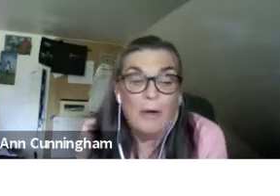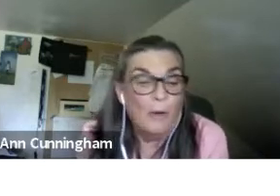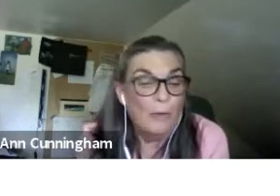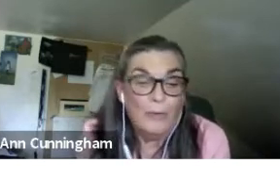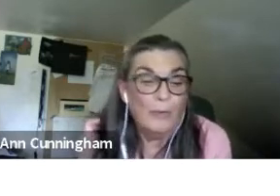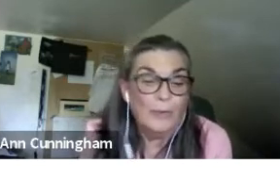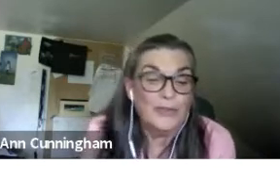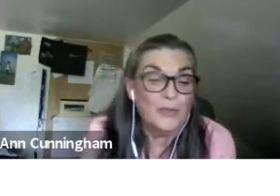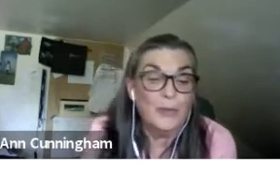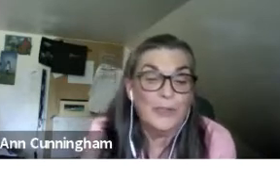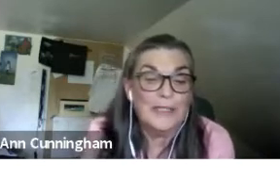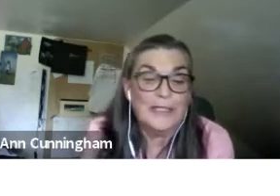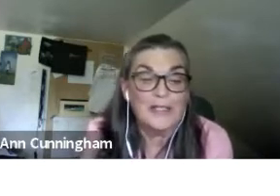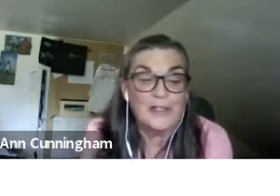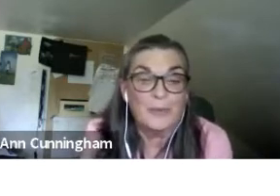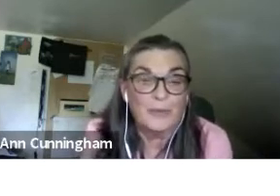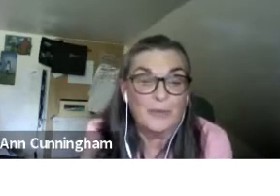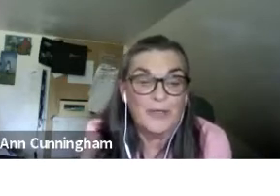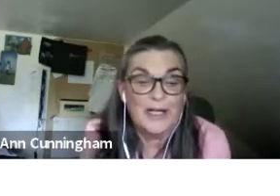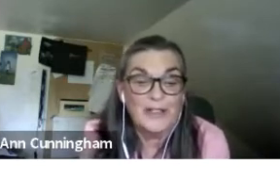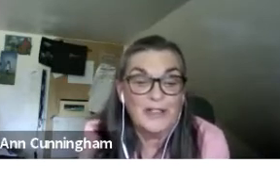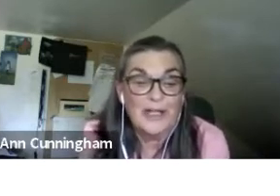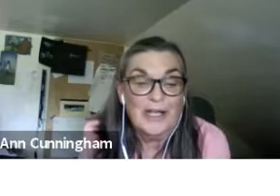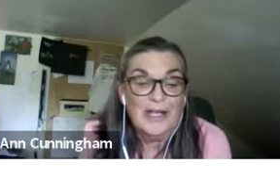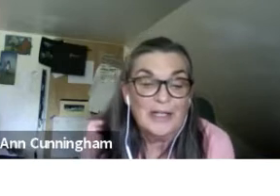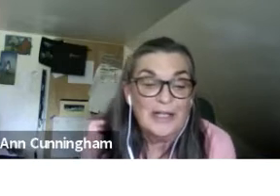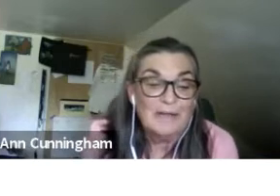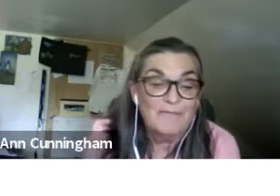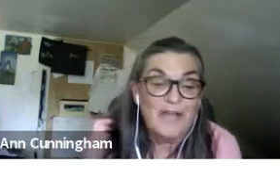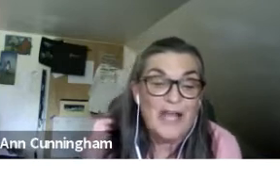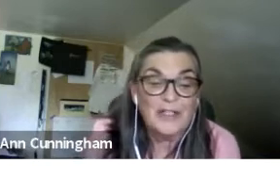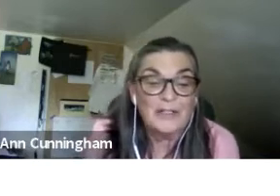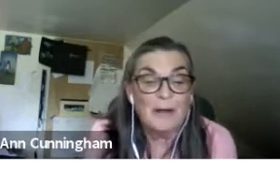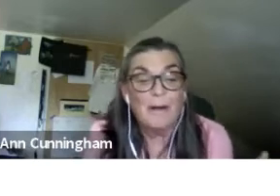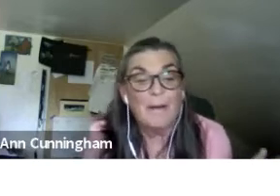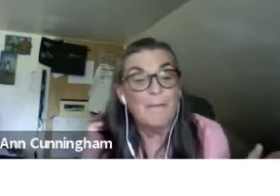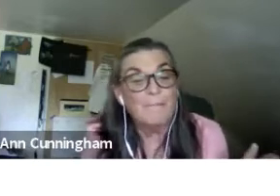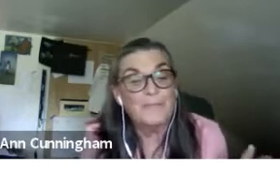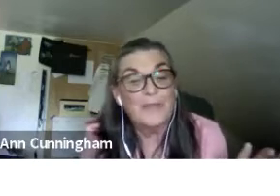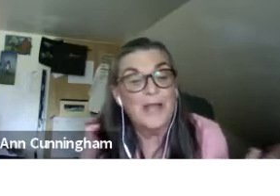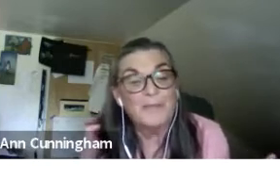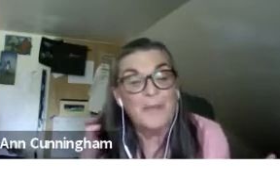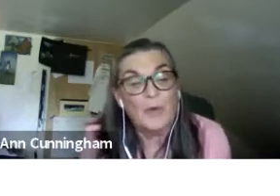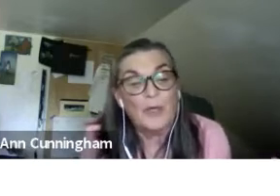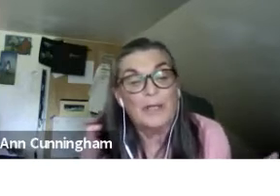only truly accessible to the touch. In fact, none of my work can be